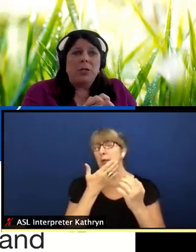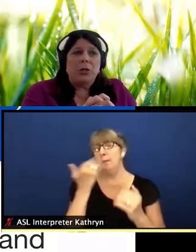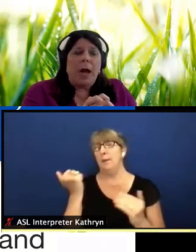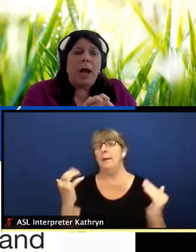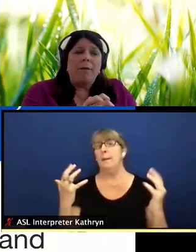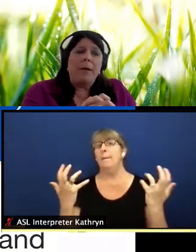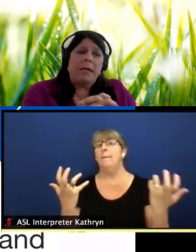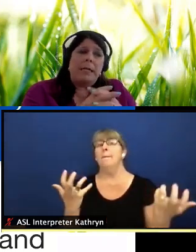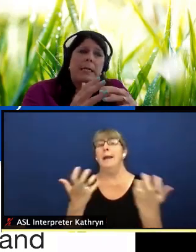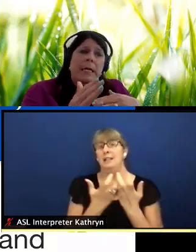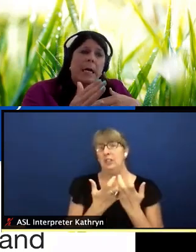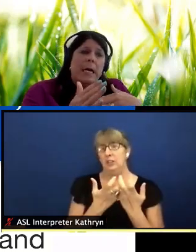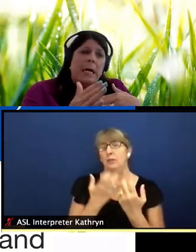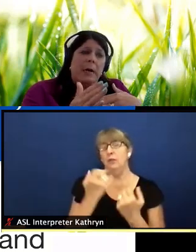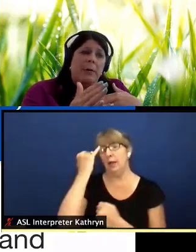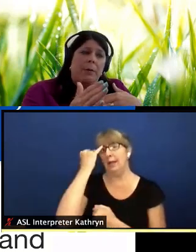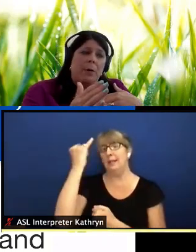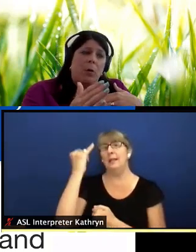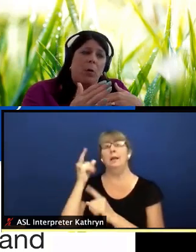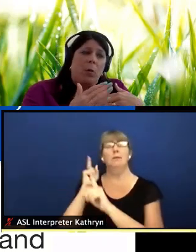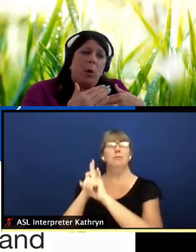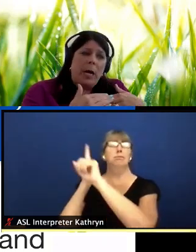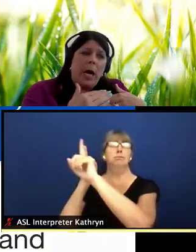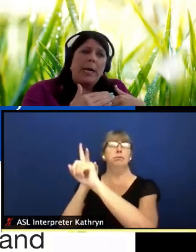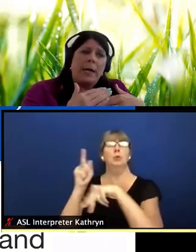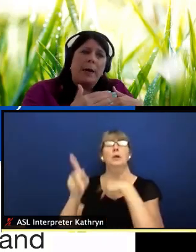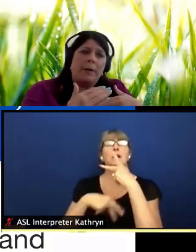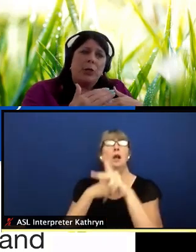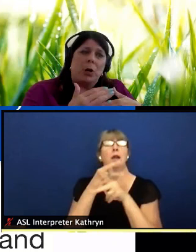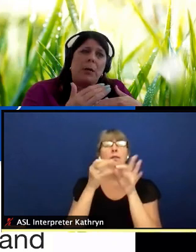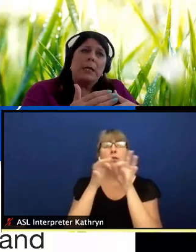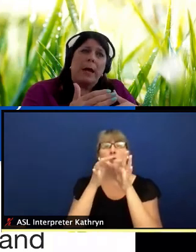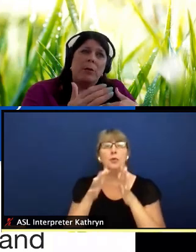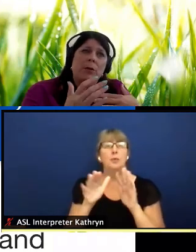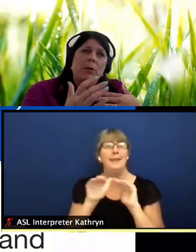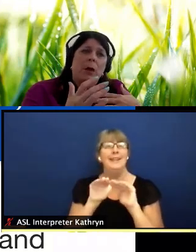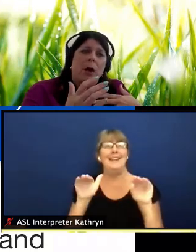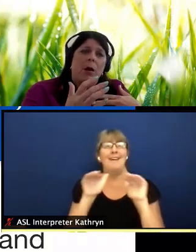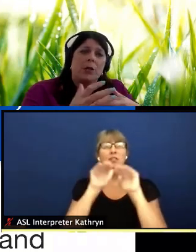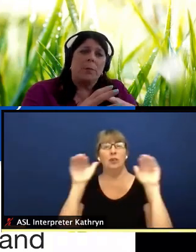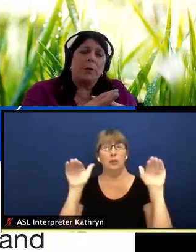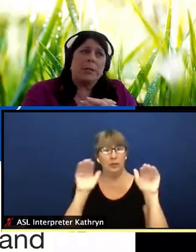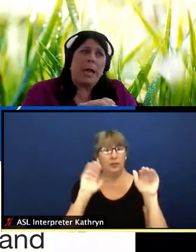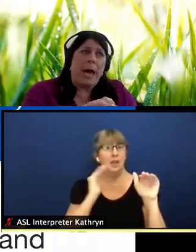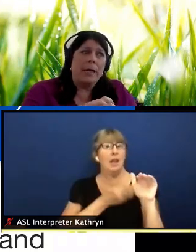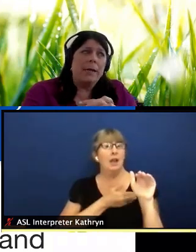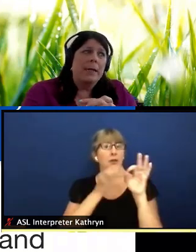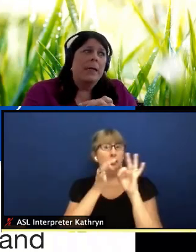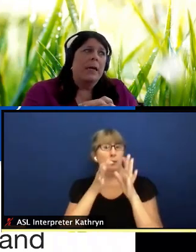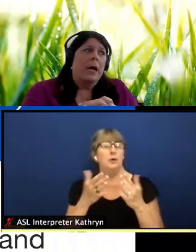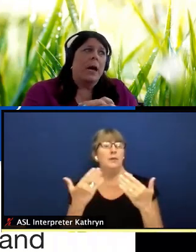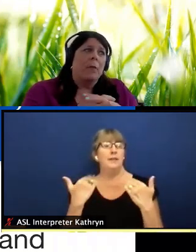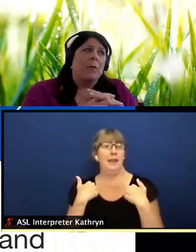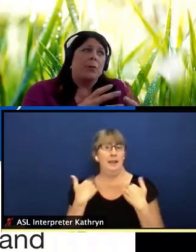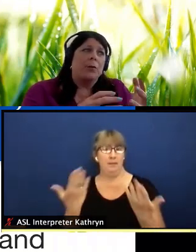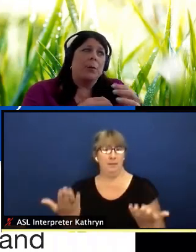to have an idea of what kind of interpreting levels, our interpreters had through their